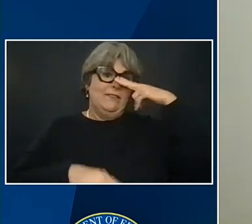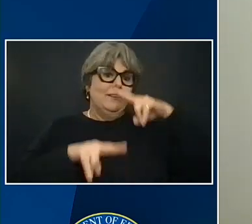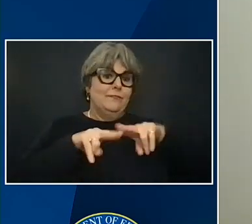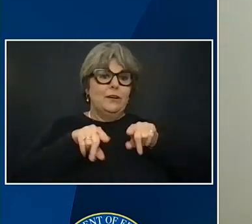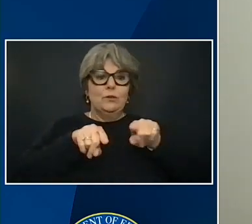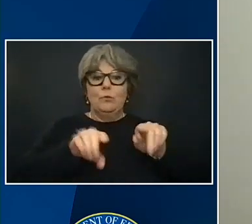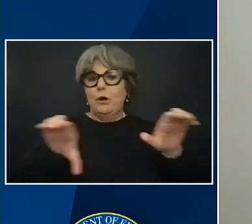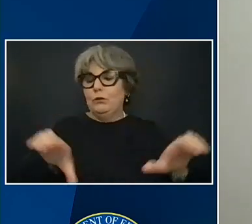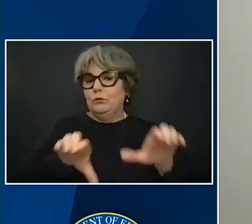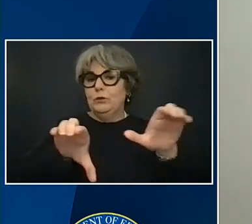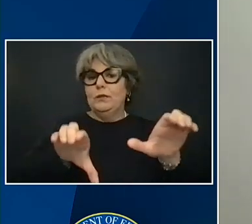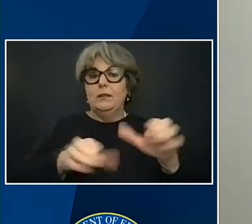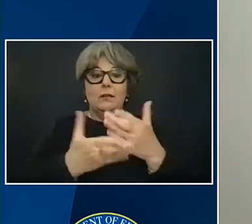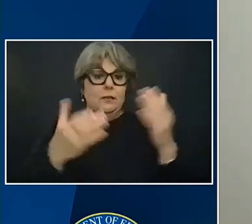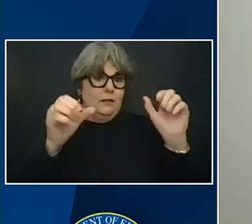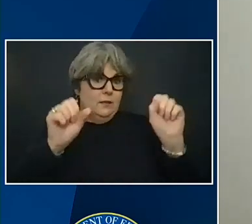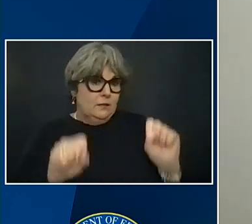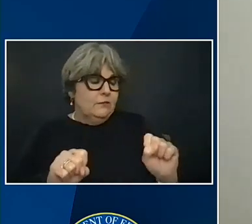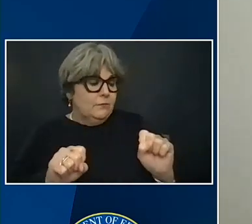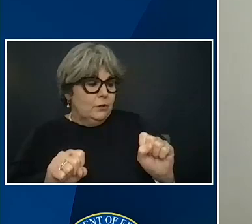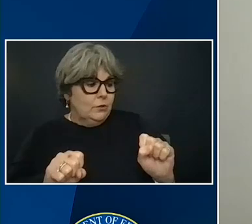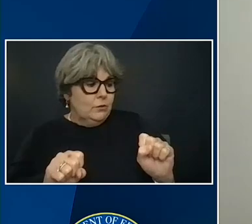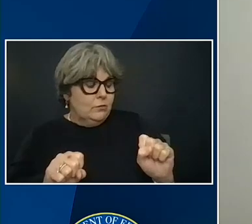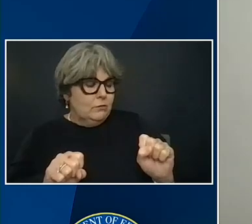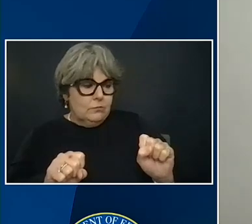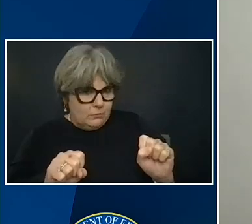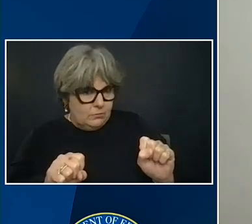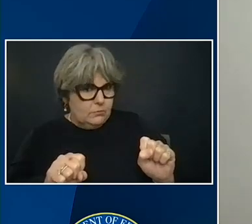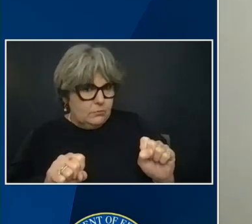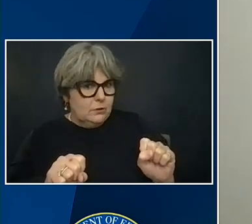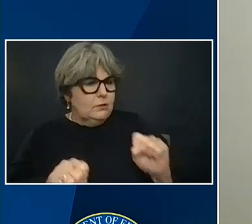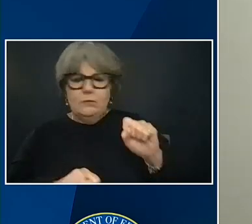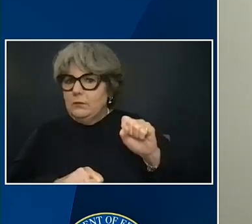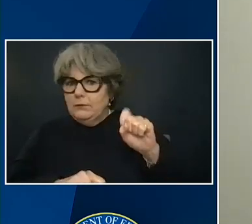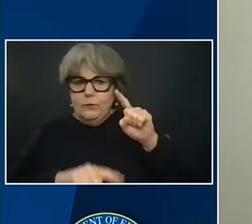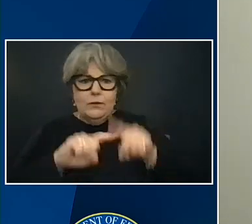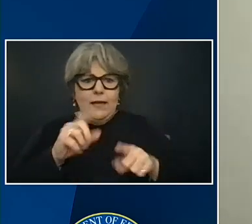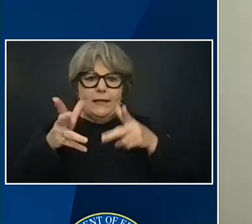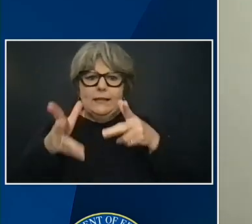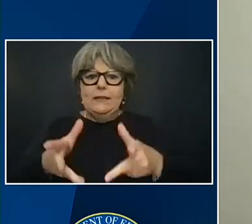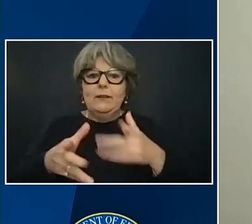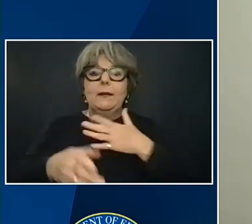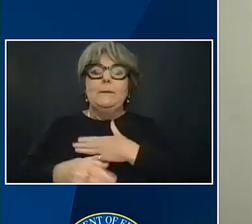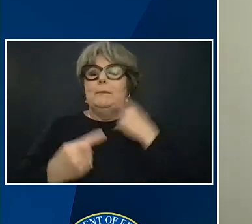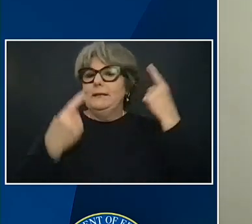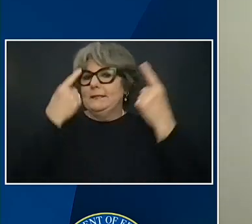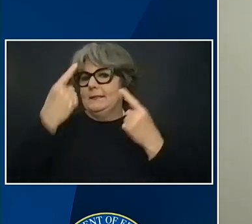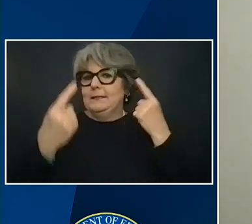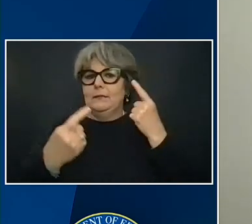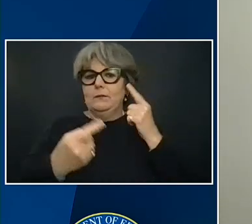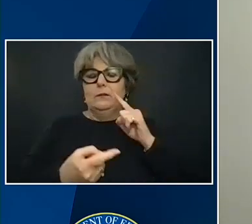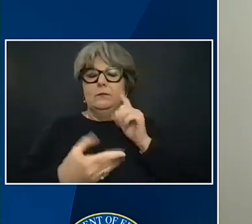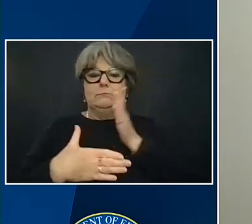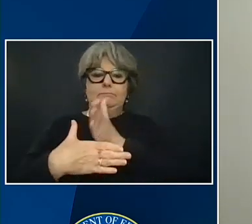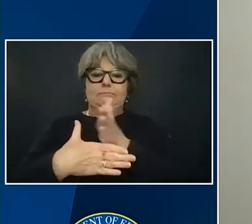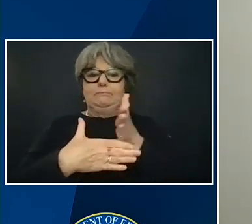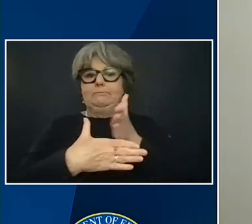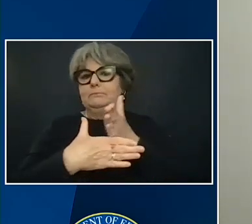If you're able to leave it- if you're unable to leave it as is, please consider the middle ground where you can- it gives